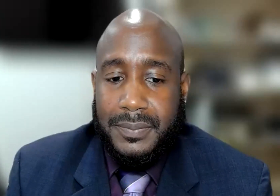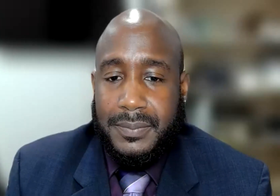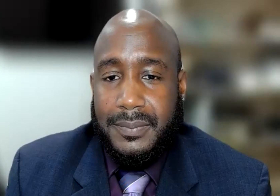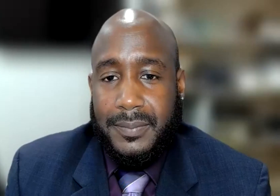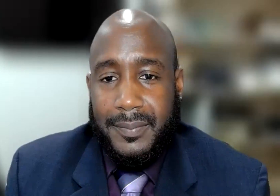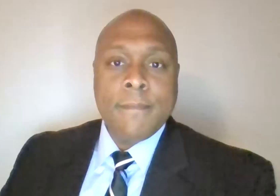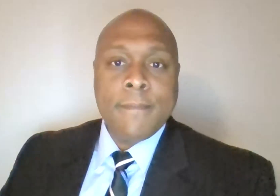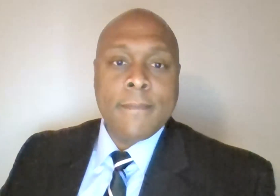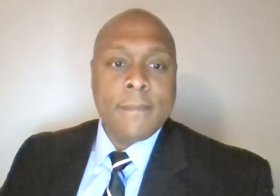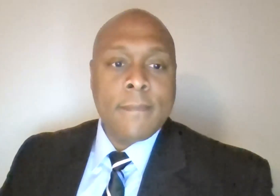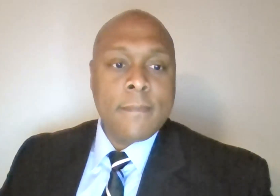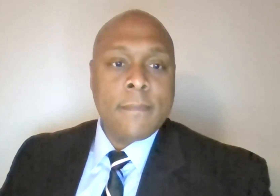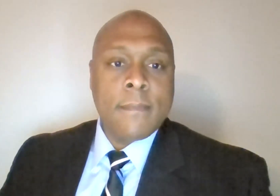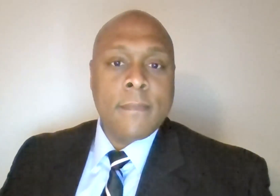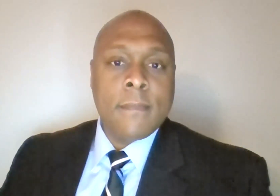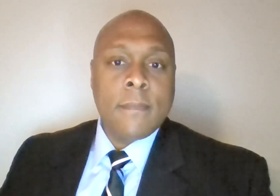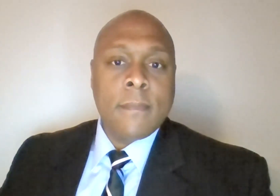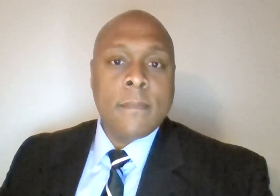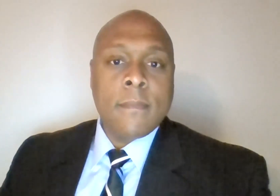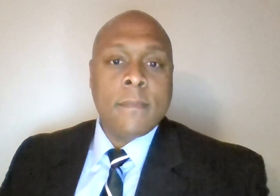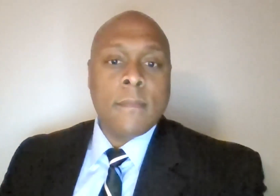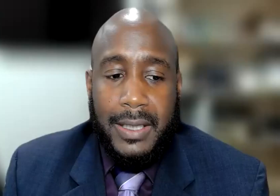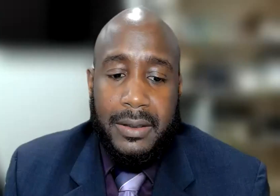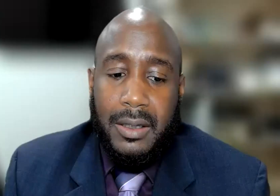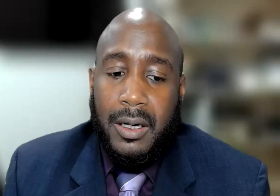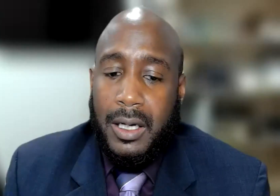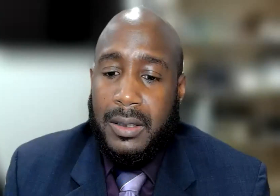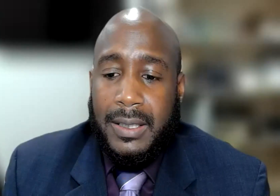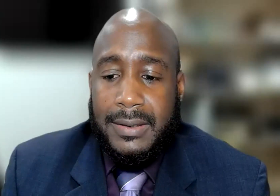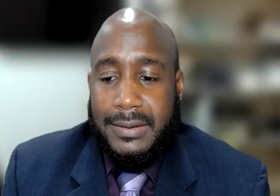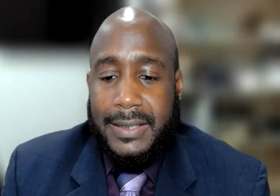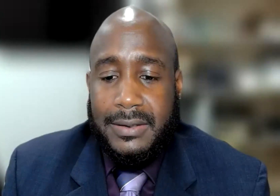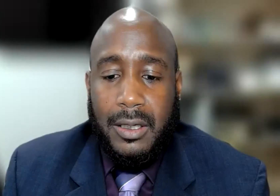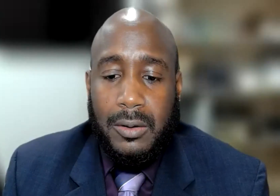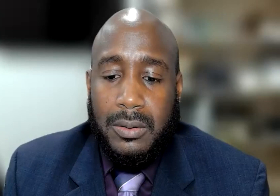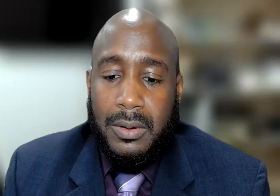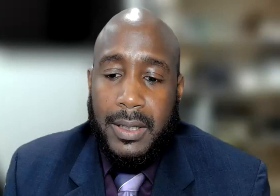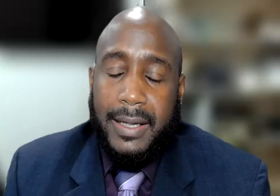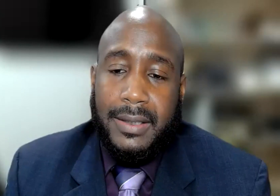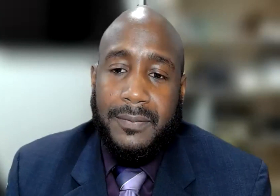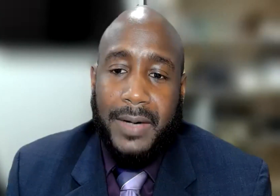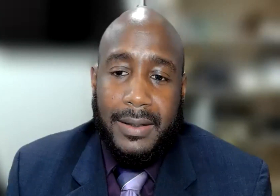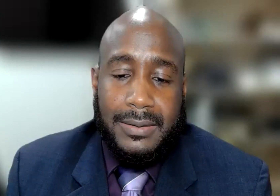your hebrew and our asl interpreters tonight are stacy lowe and kim fox